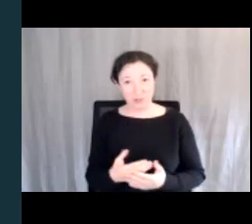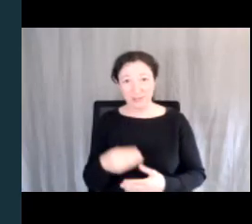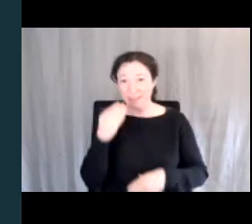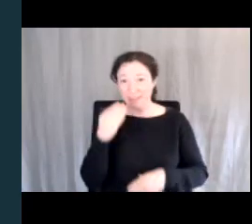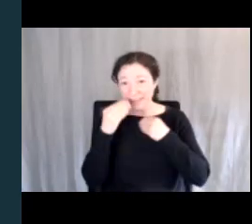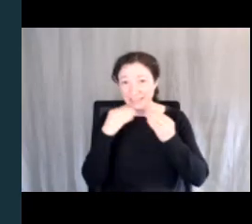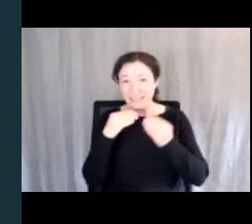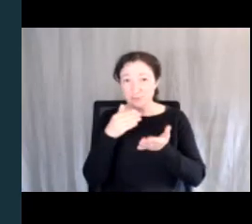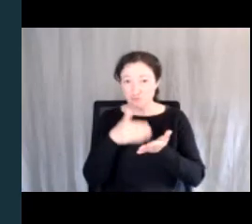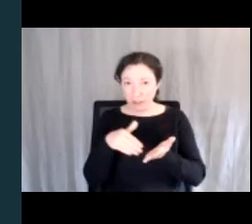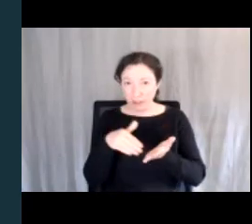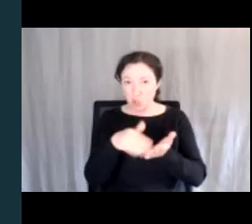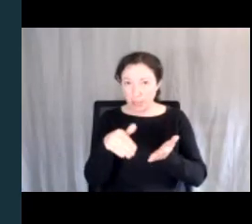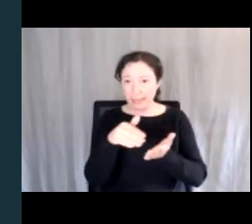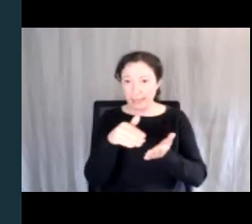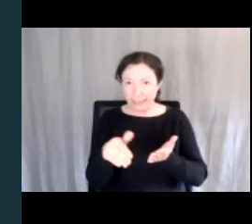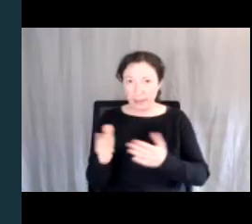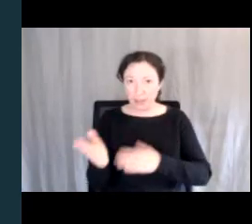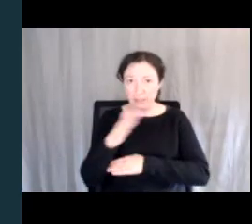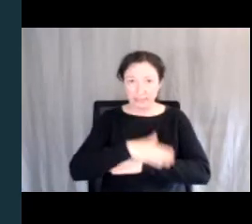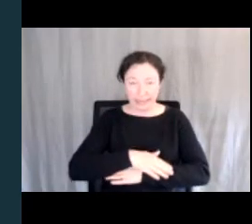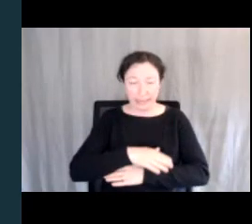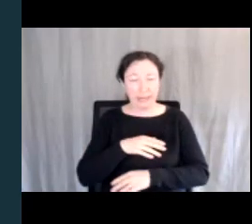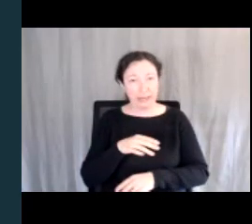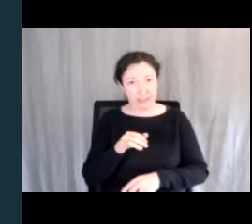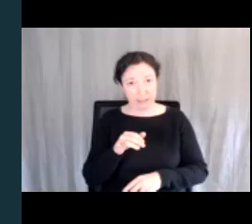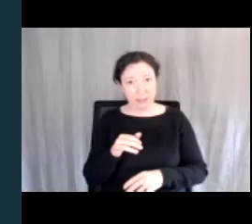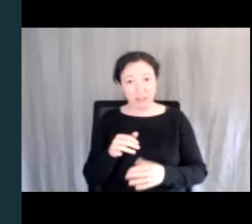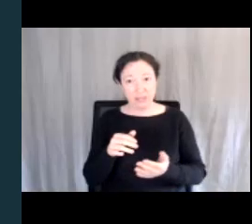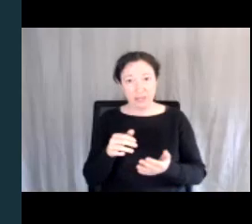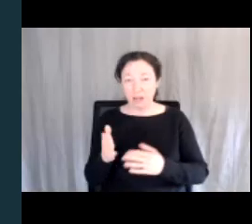I just want everybody to know that that's an overstatement. Eat regularly throughout the day, not grazing.